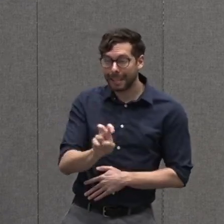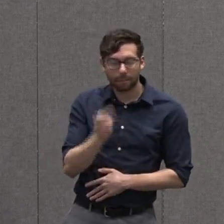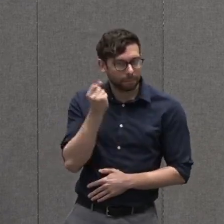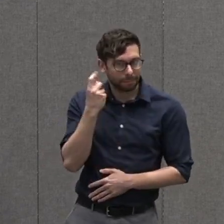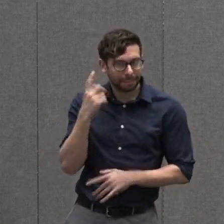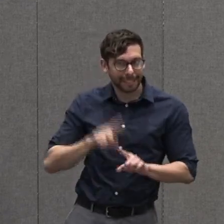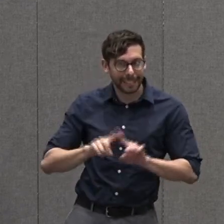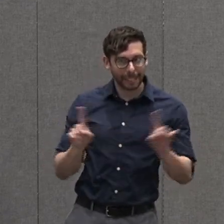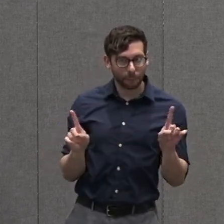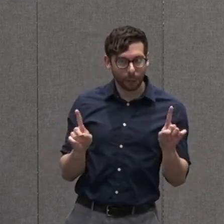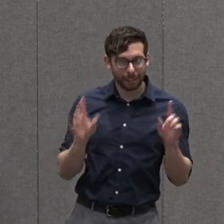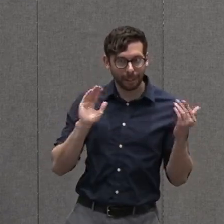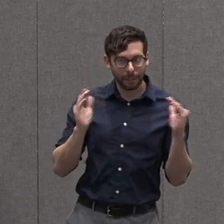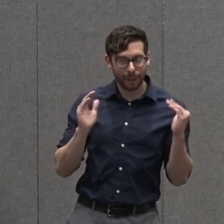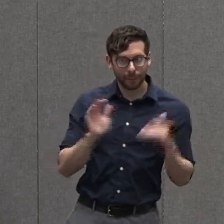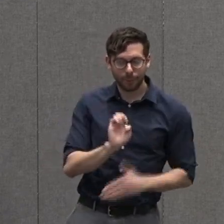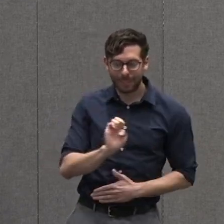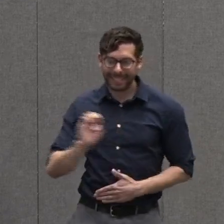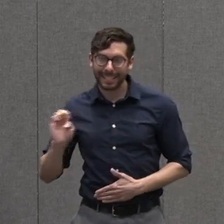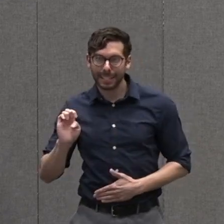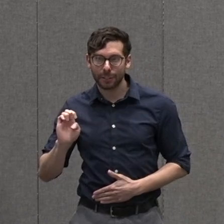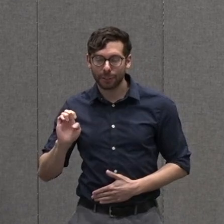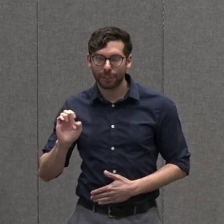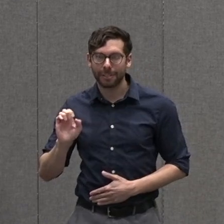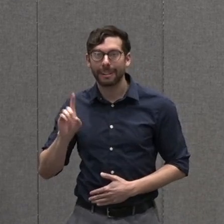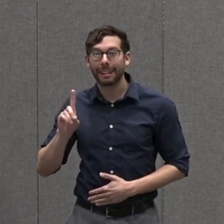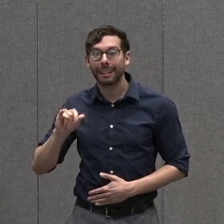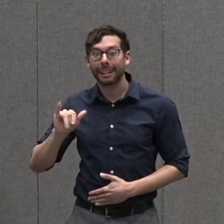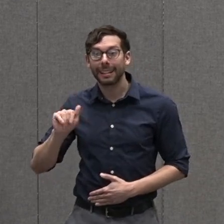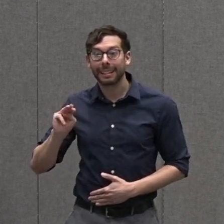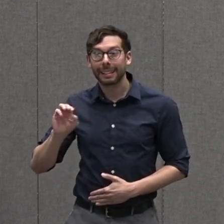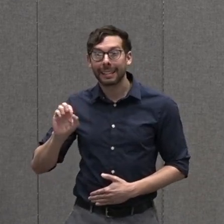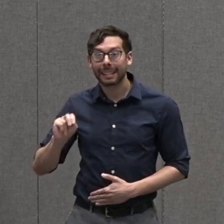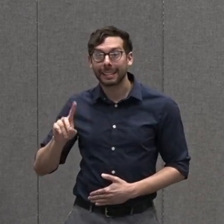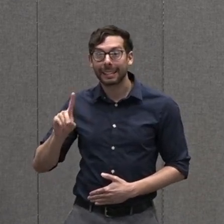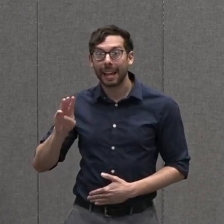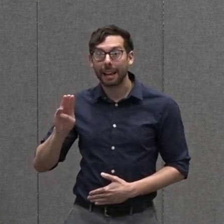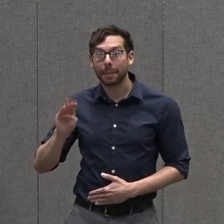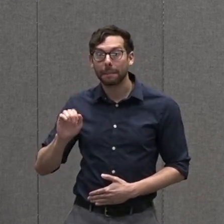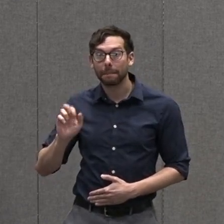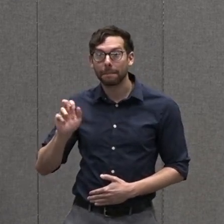This one is found in our part of the country, the eastern diamondback in the southeastern part of the country,